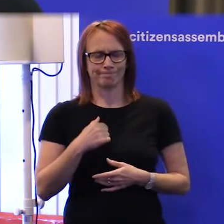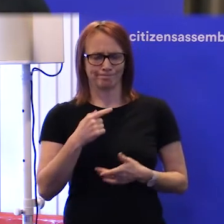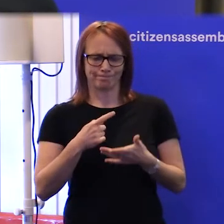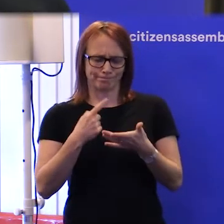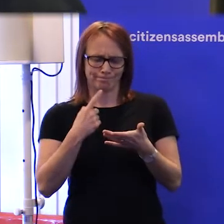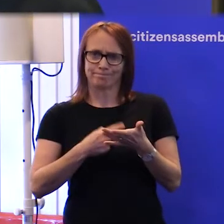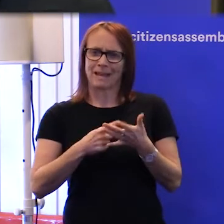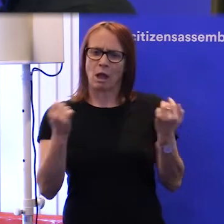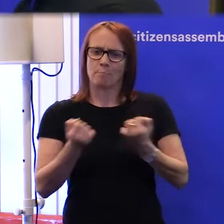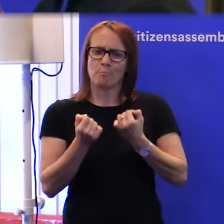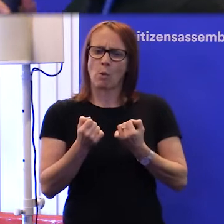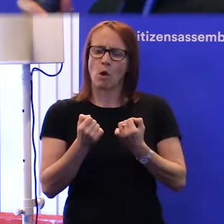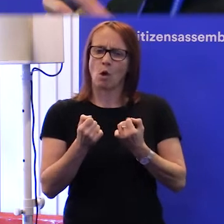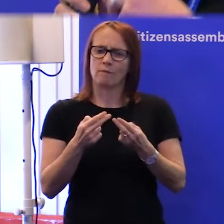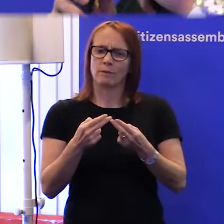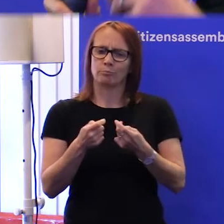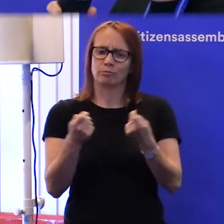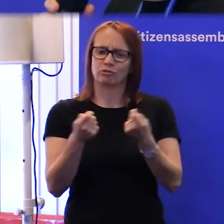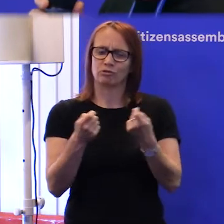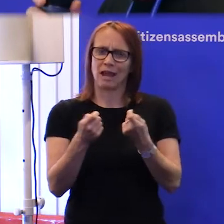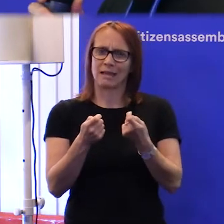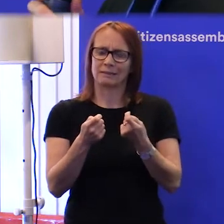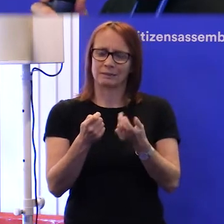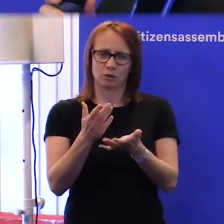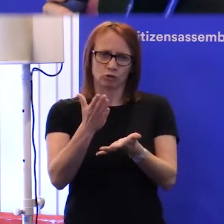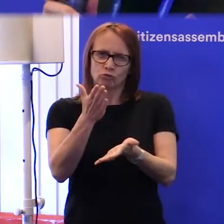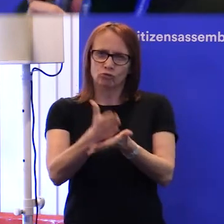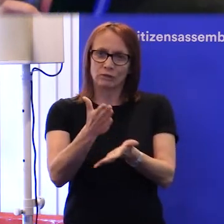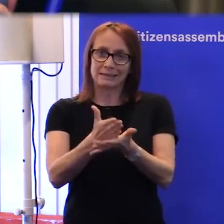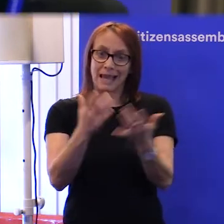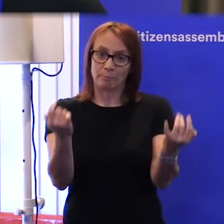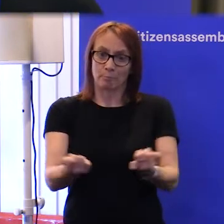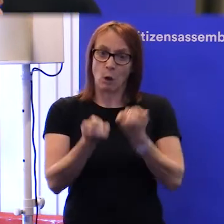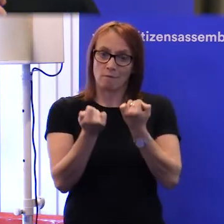just a couple of things of what did you they are powerful but if I told you that